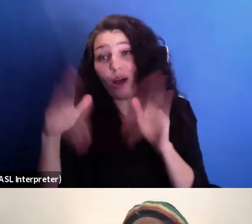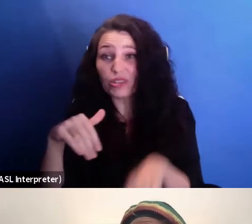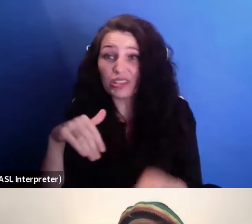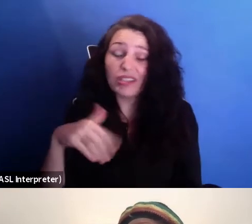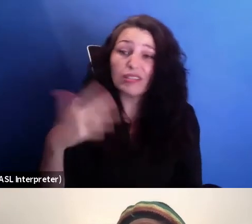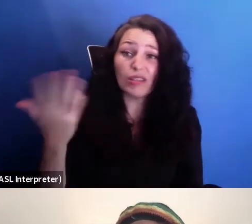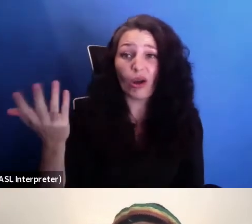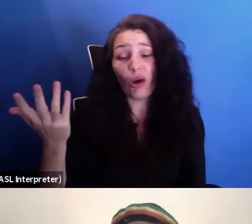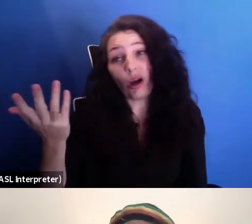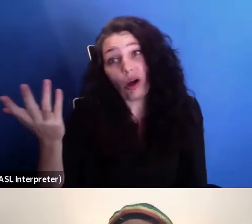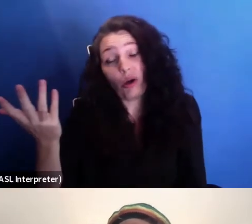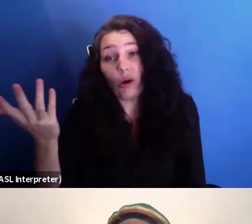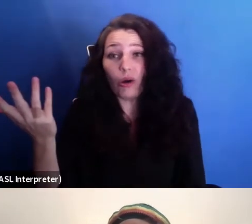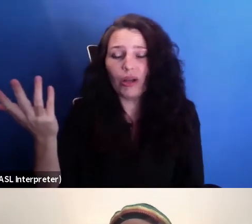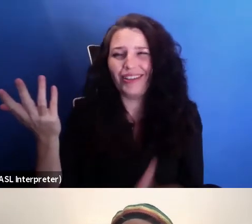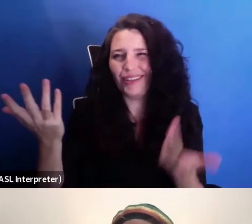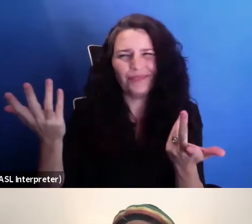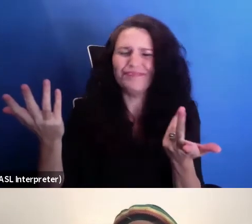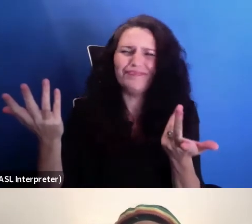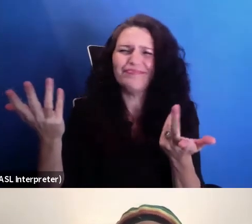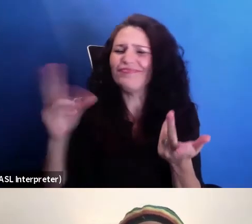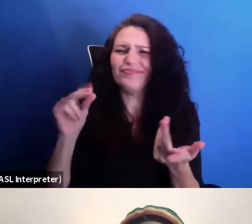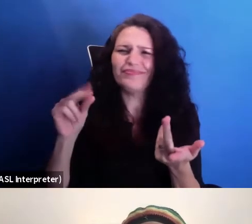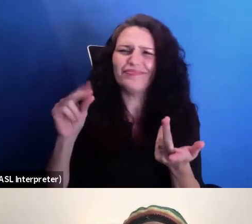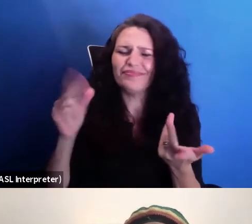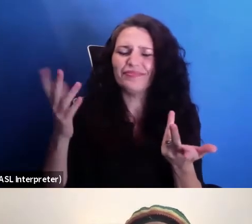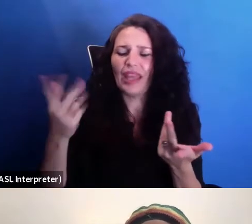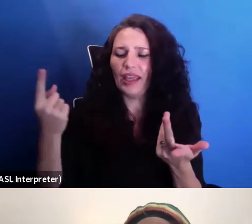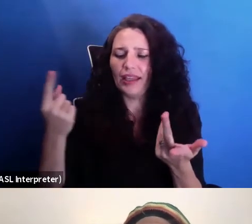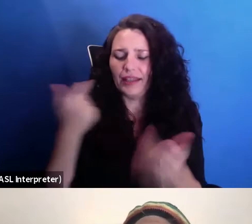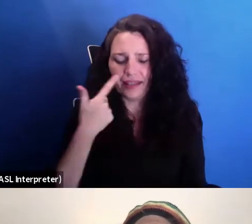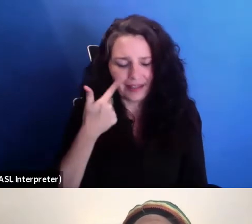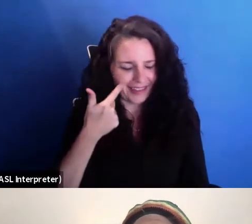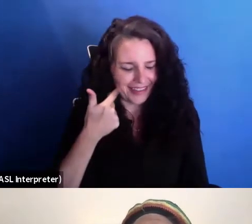And in fact, so at one point in the production,